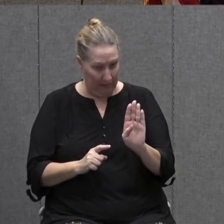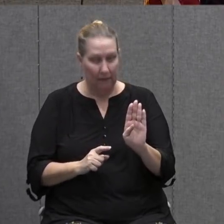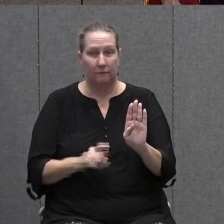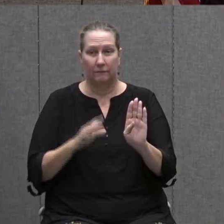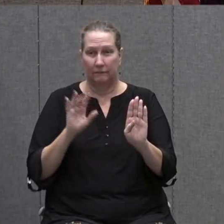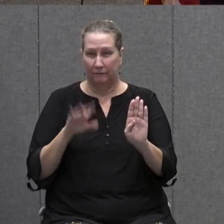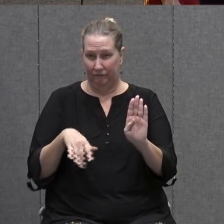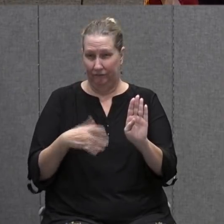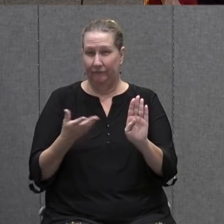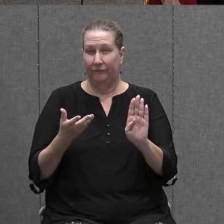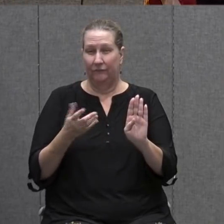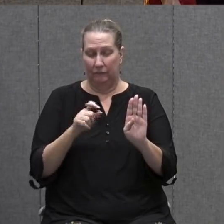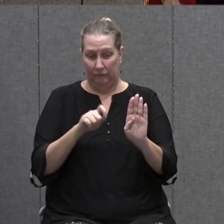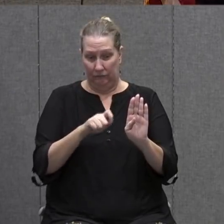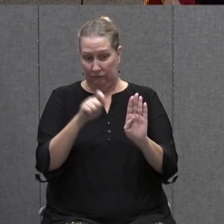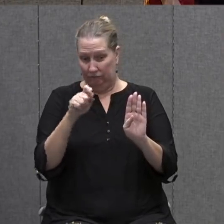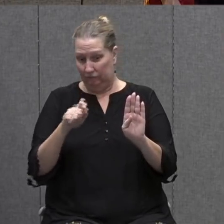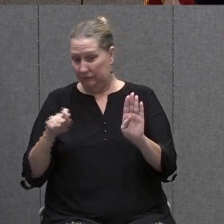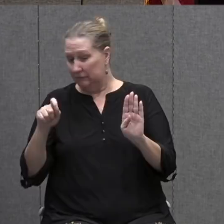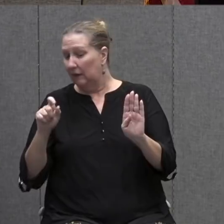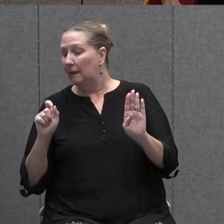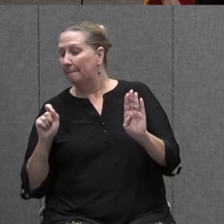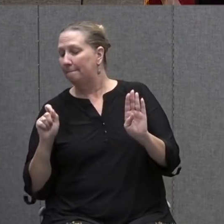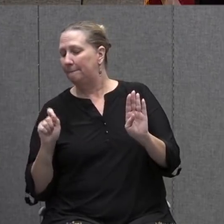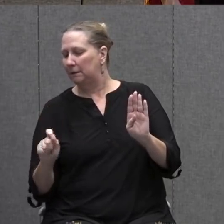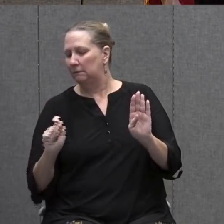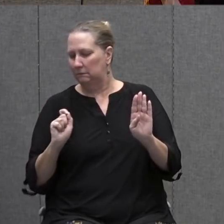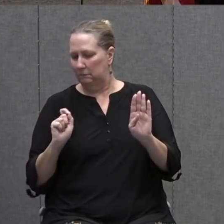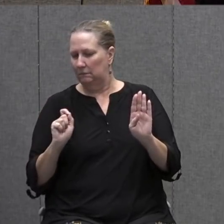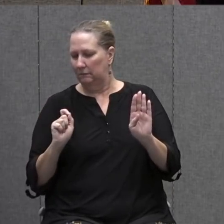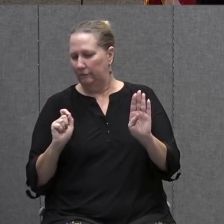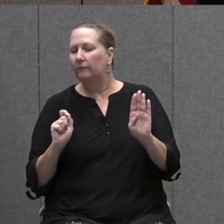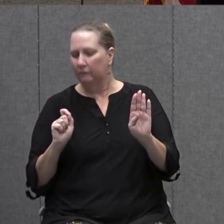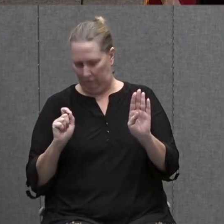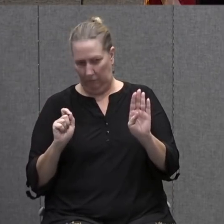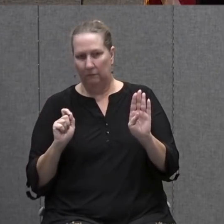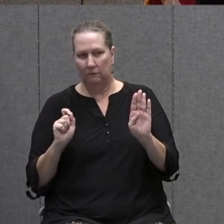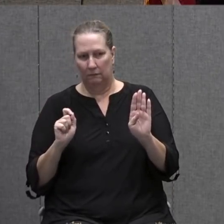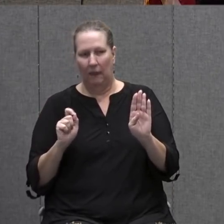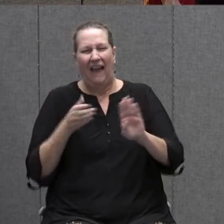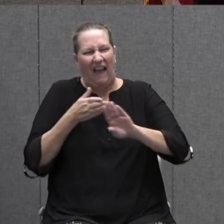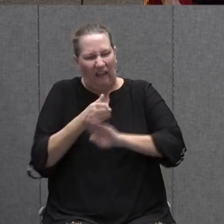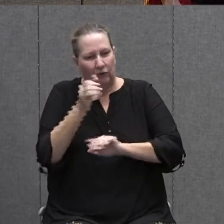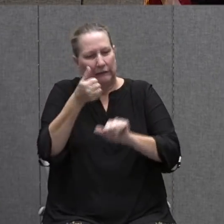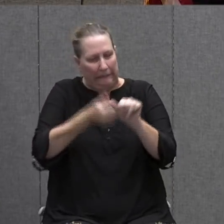and then I wanted to show that letter ended so I put a period or a dot there.